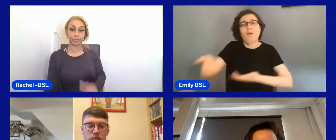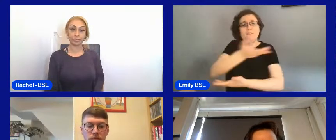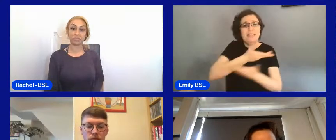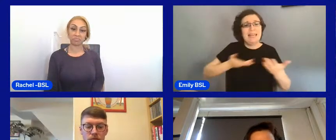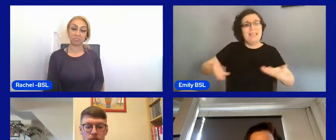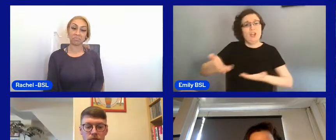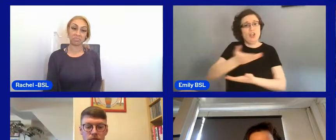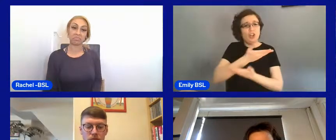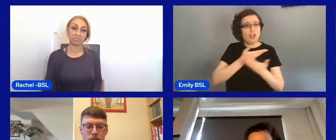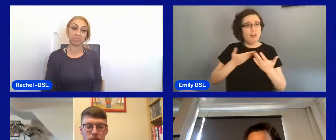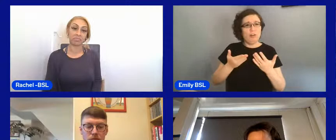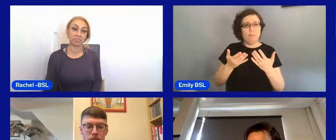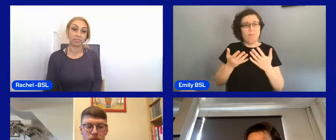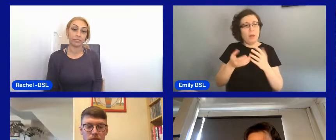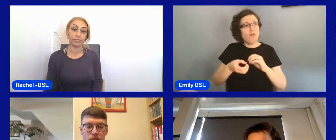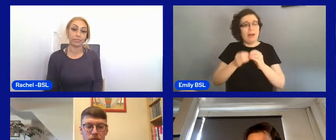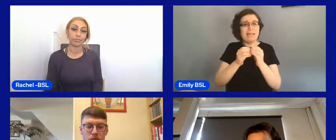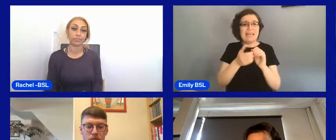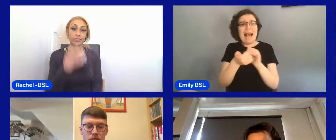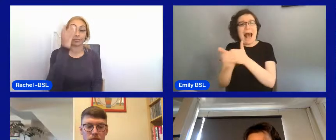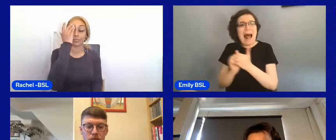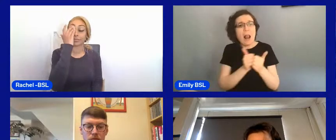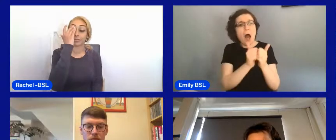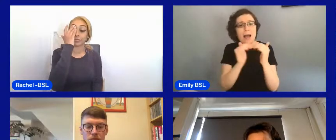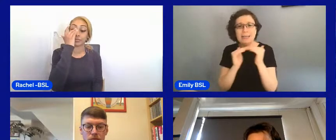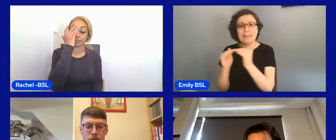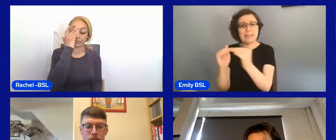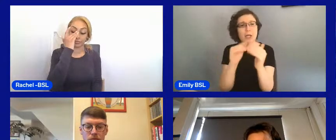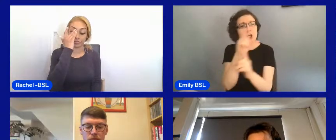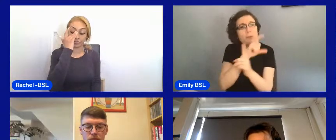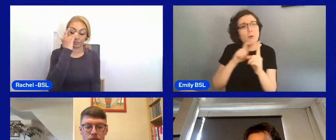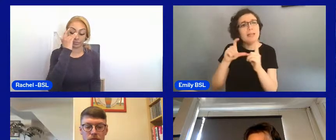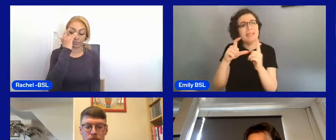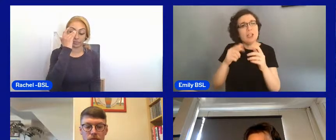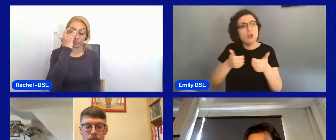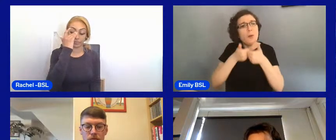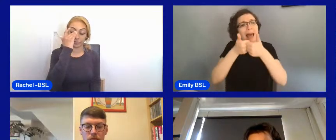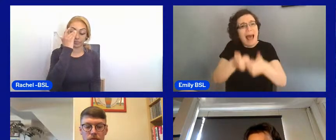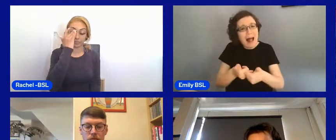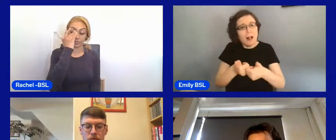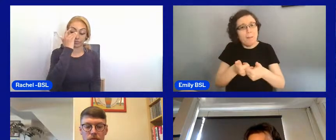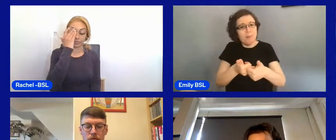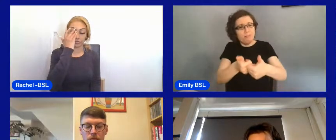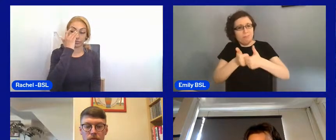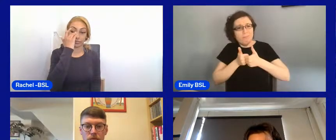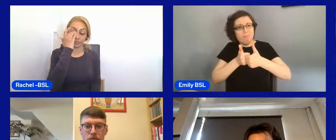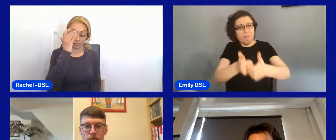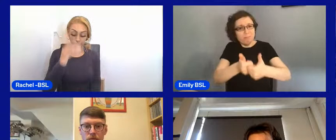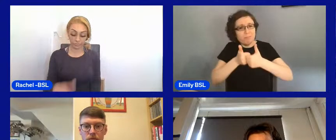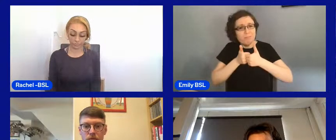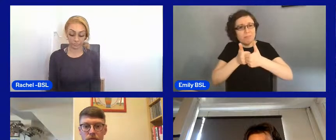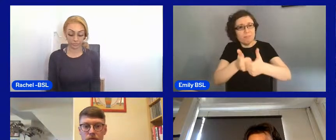conversations with people, and building allies and communities and trying to help and support each other, because I think everyone